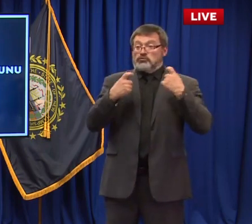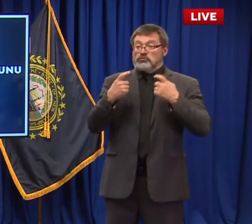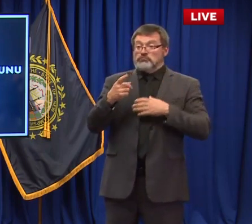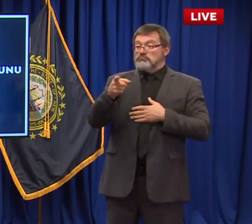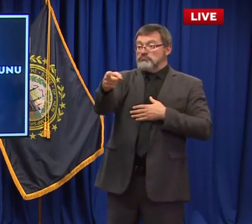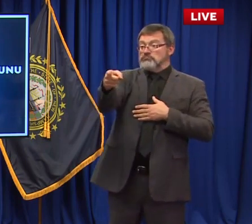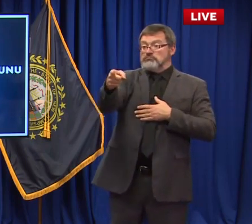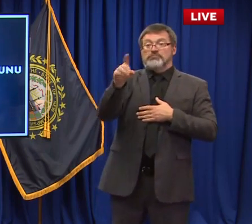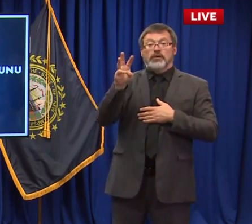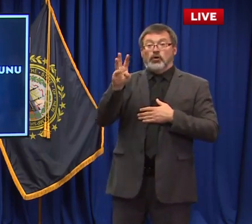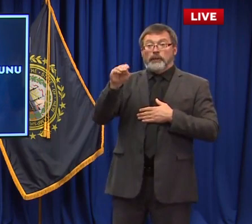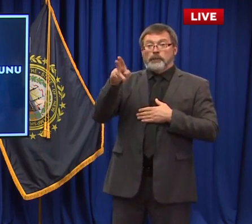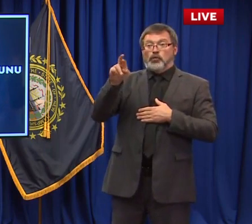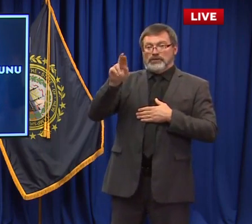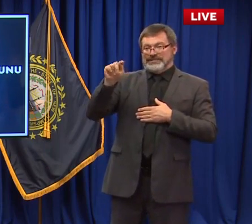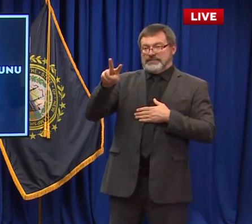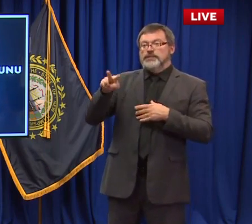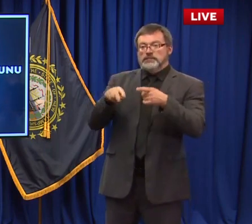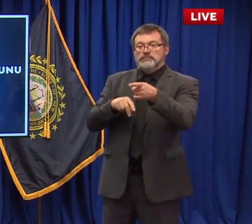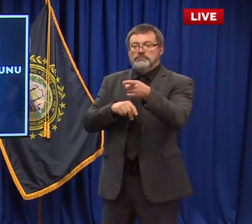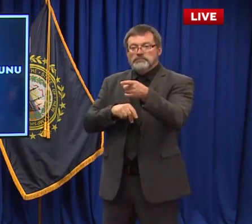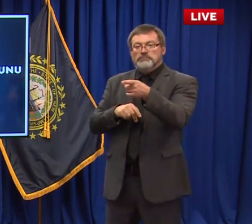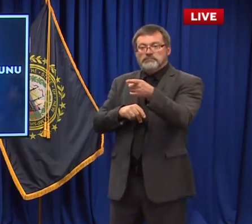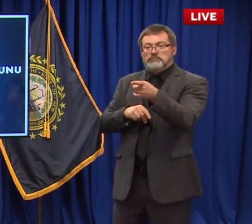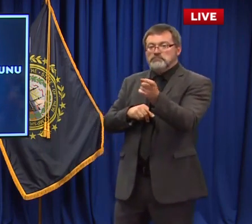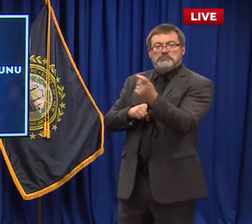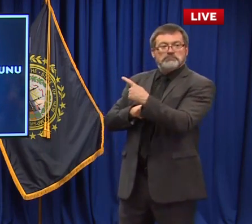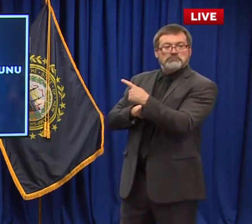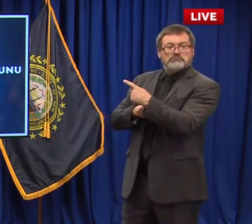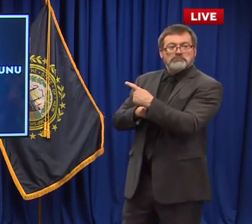WITH THAT, WE CAN OPEN UP FOR QUESTIONS.